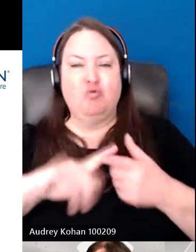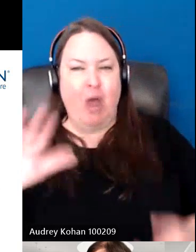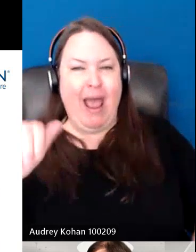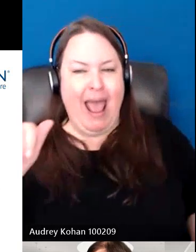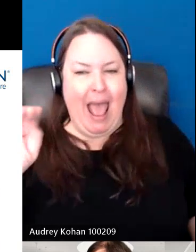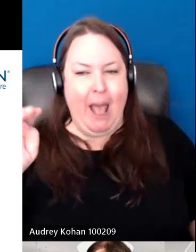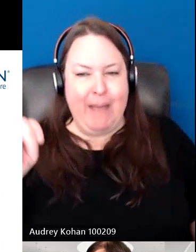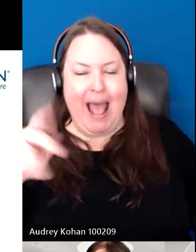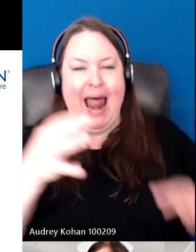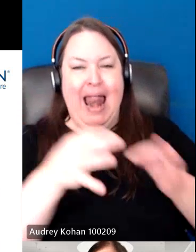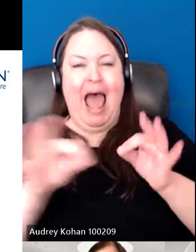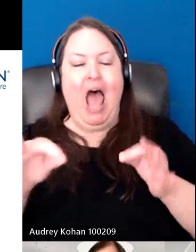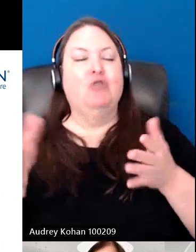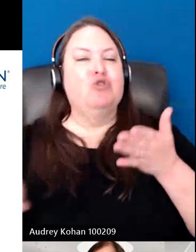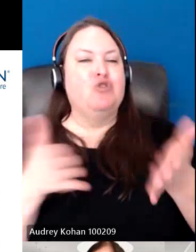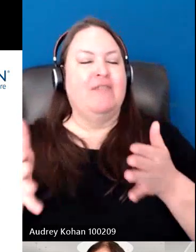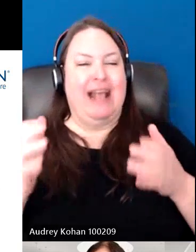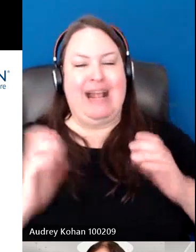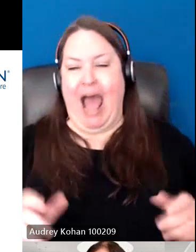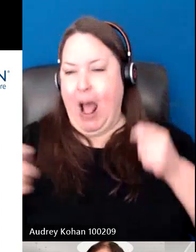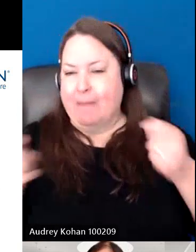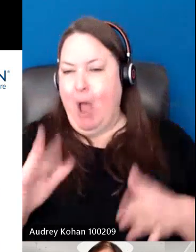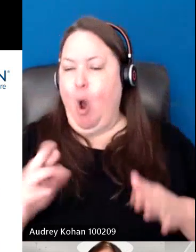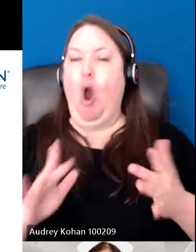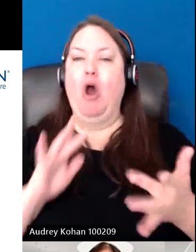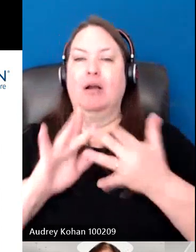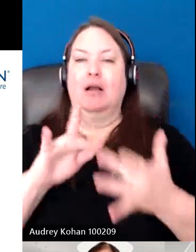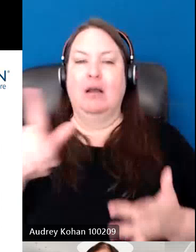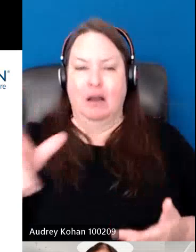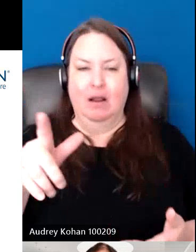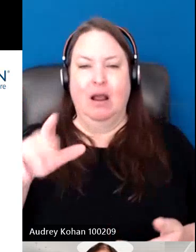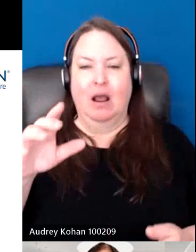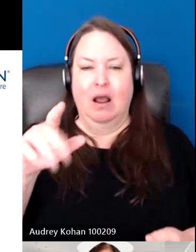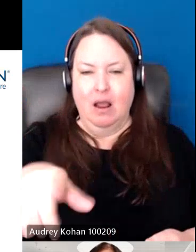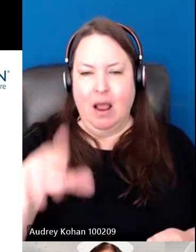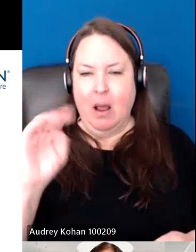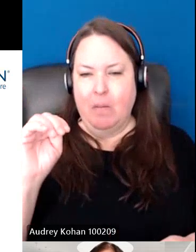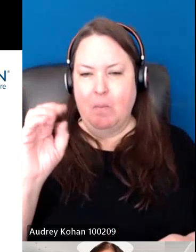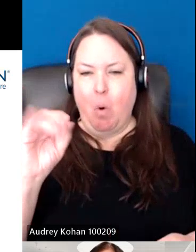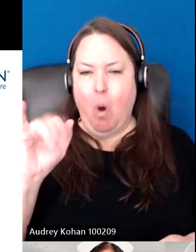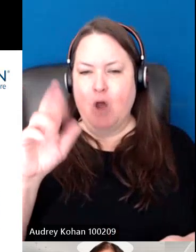Services client manager or contact Moira Kelly who's on the slide below my thanks again to the